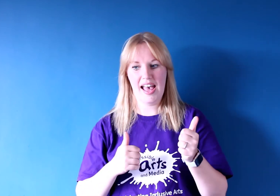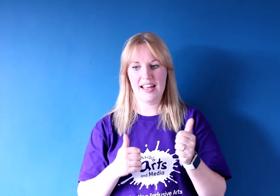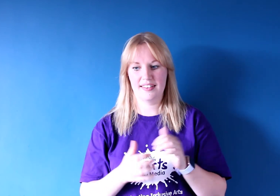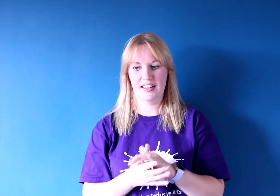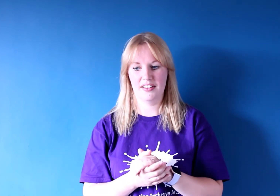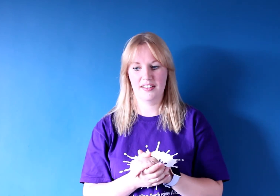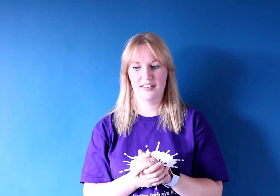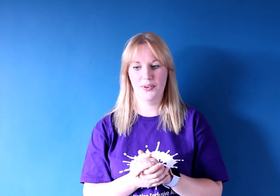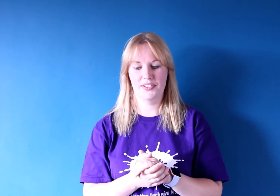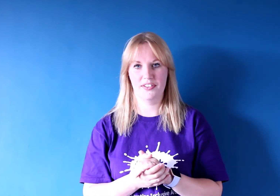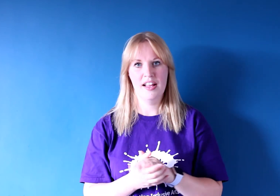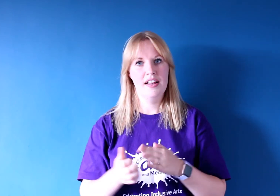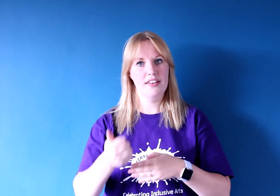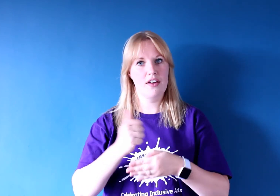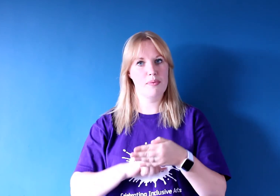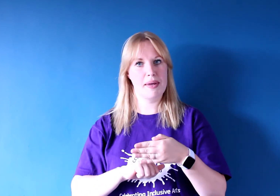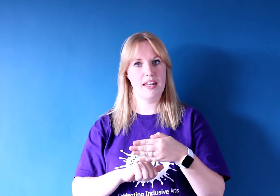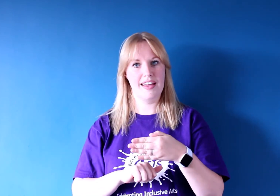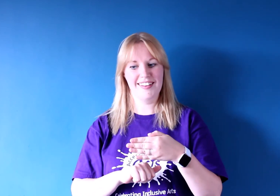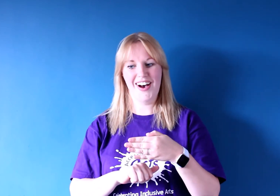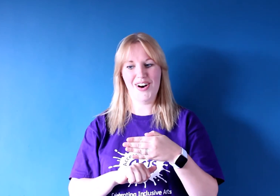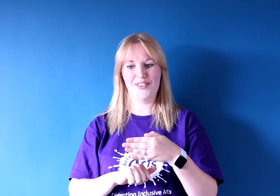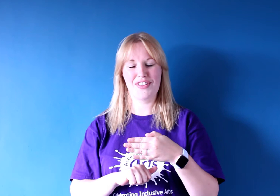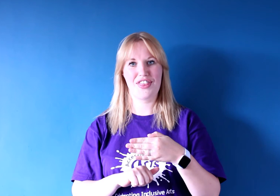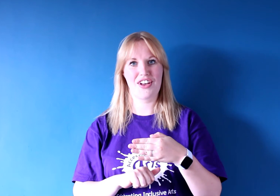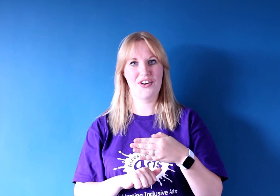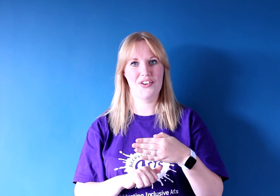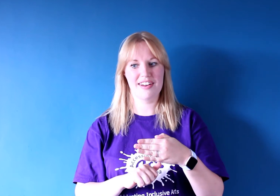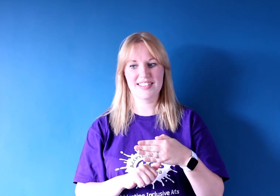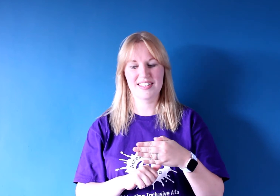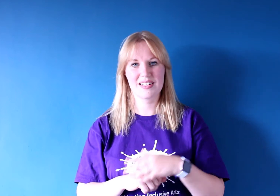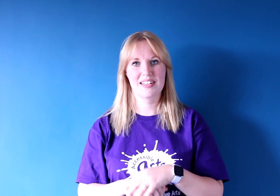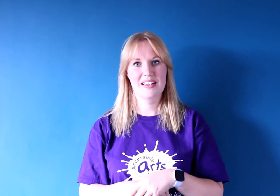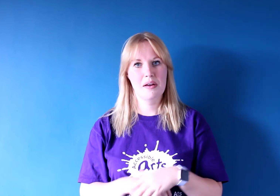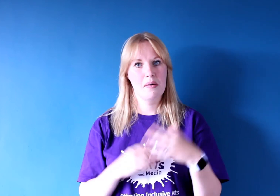Excellent, well done. Let’s go from the beginning of the chorus,